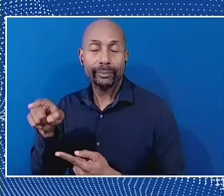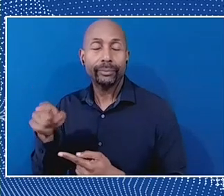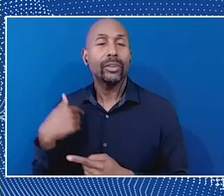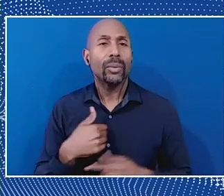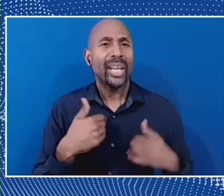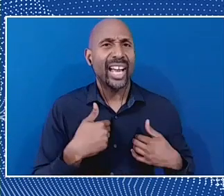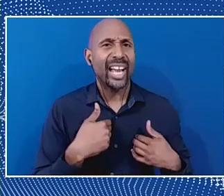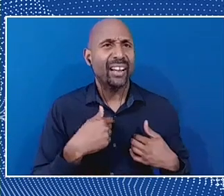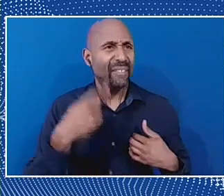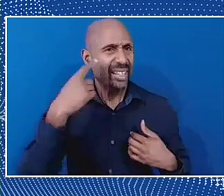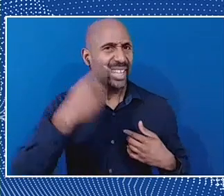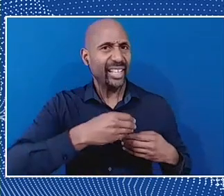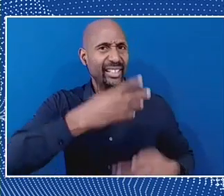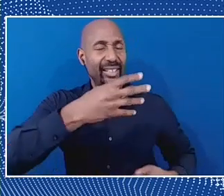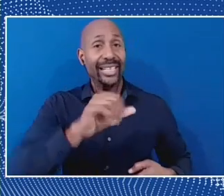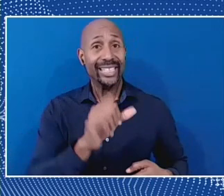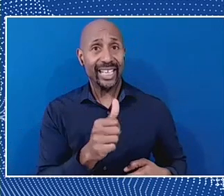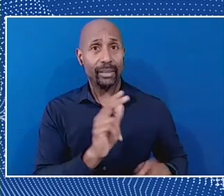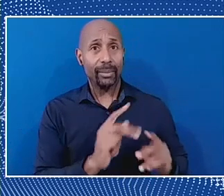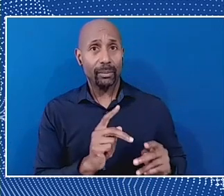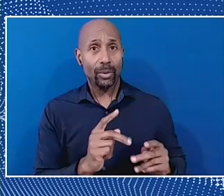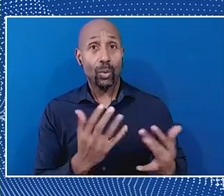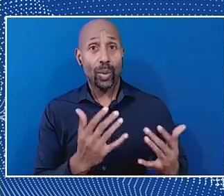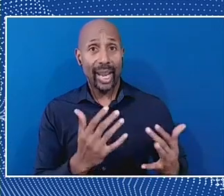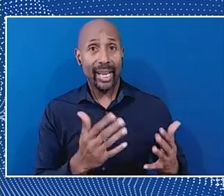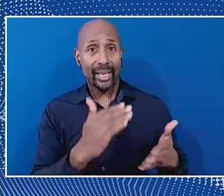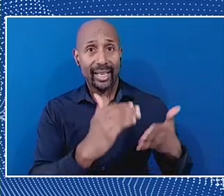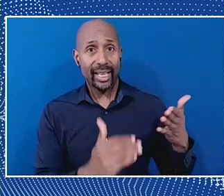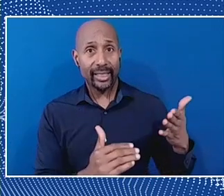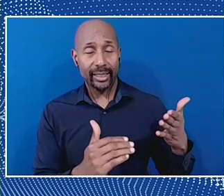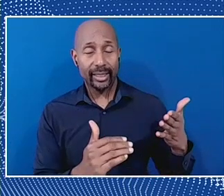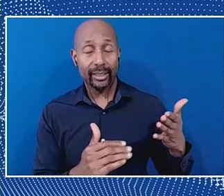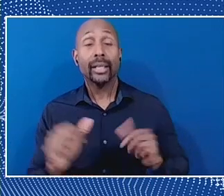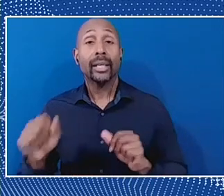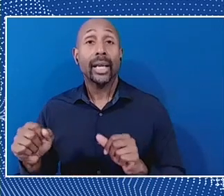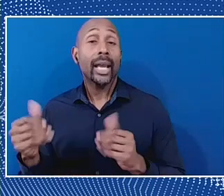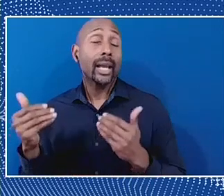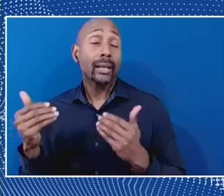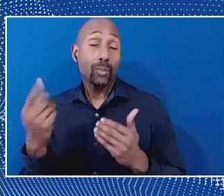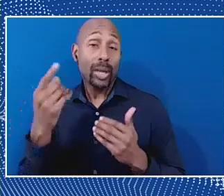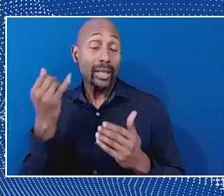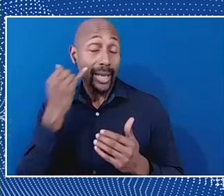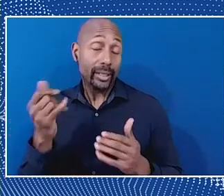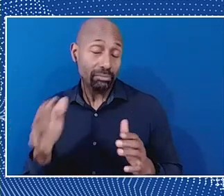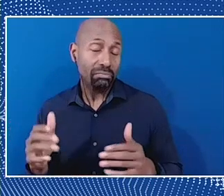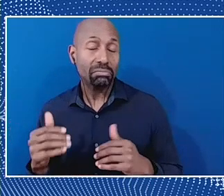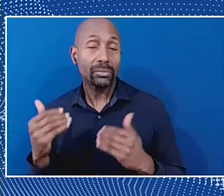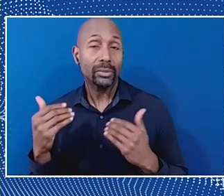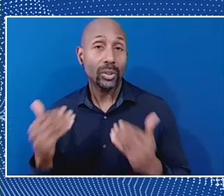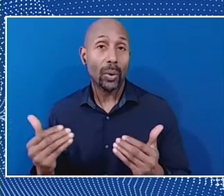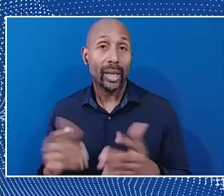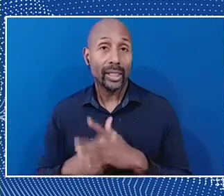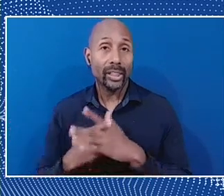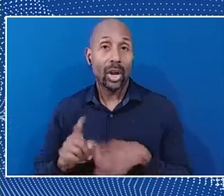So one idea we could do is to start the public commentary at 2:30 p.m.